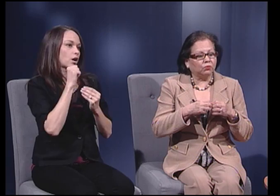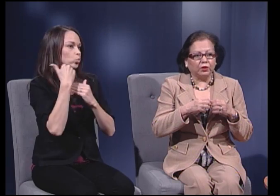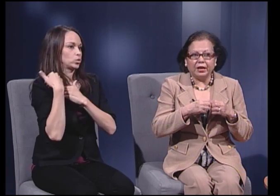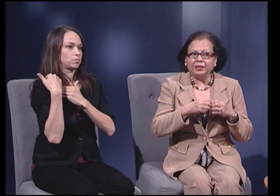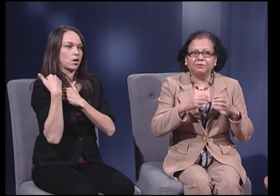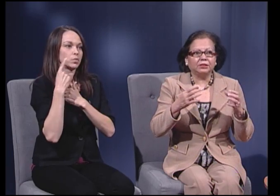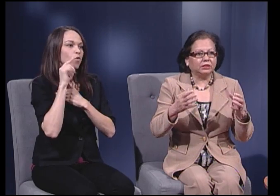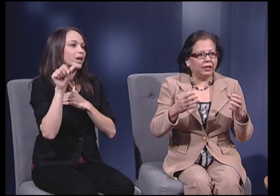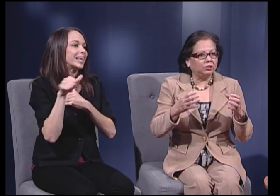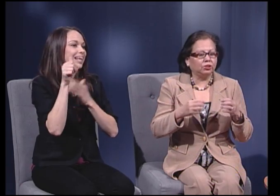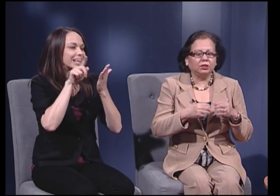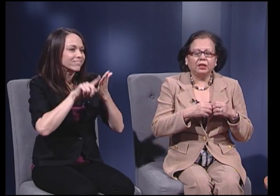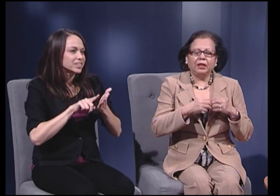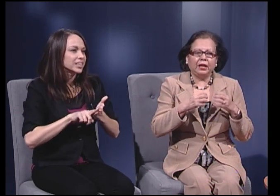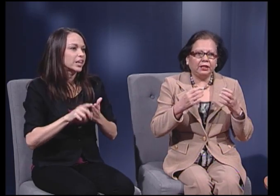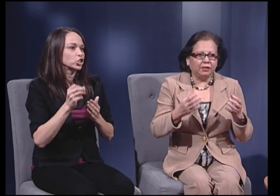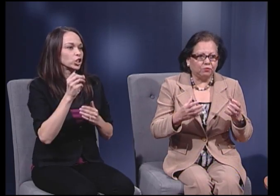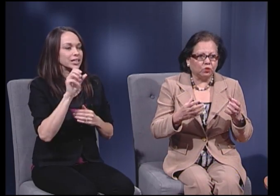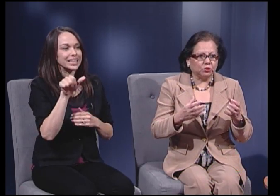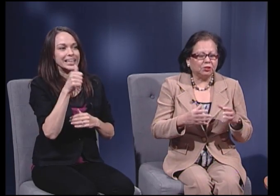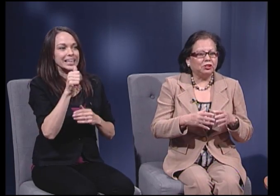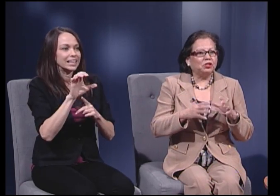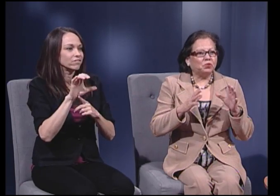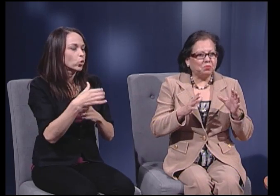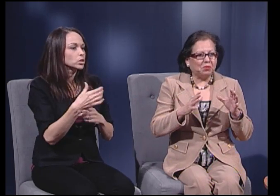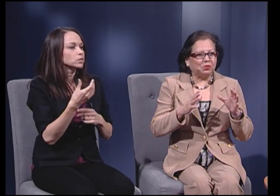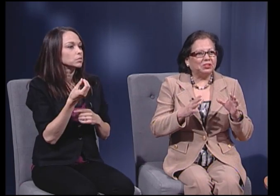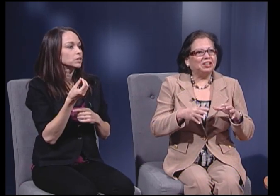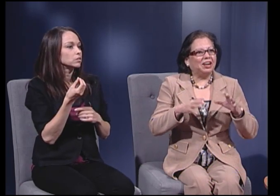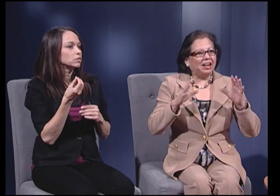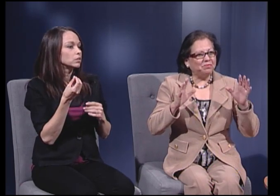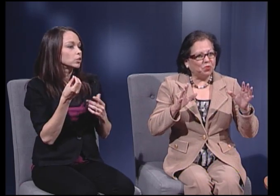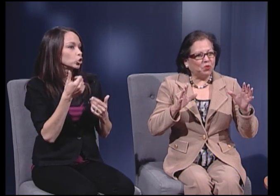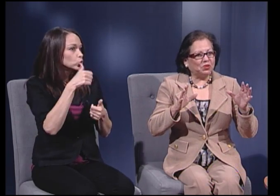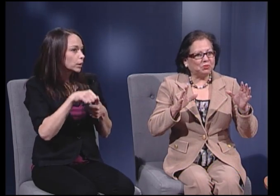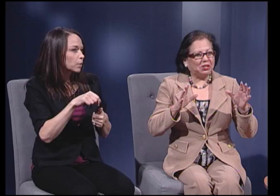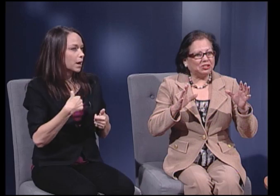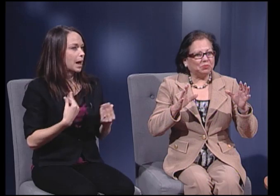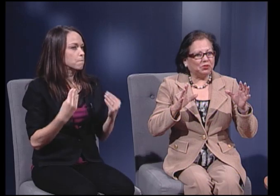for any investigation, any enforcement. Remember, I'm more responsible